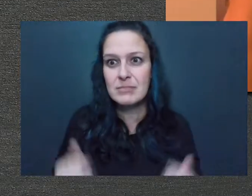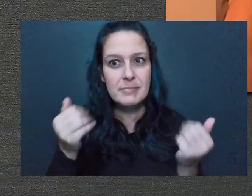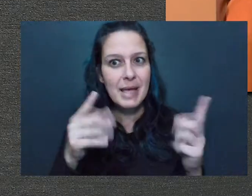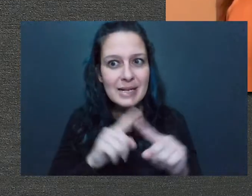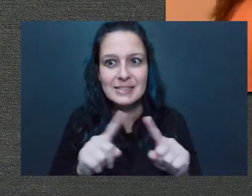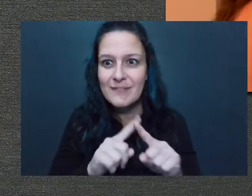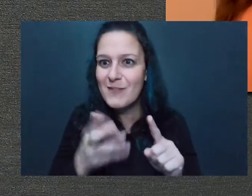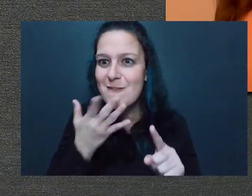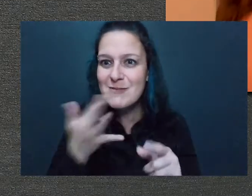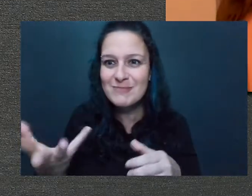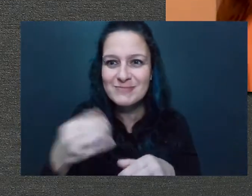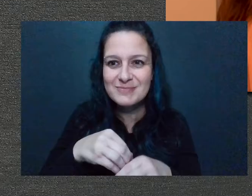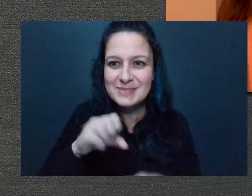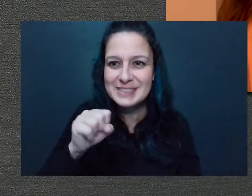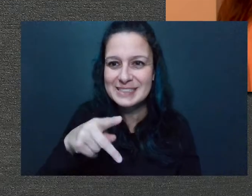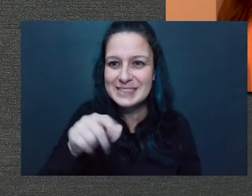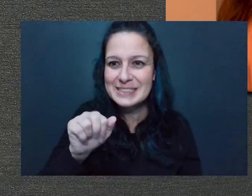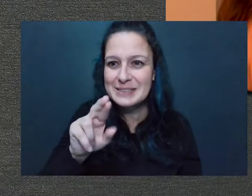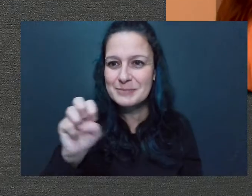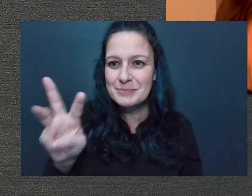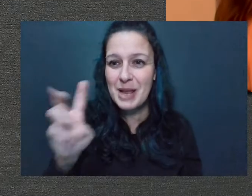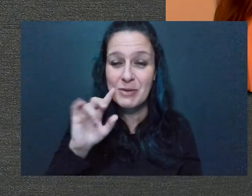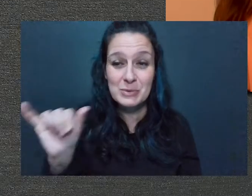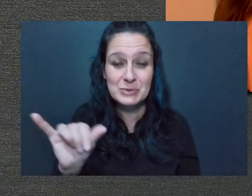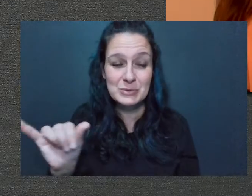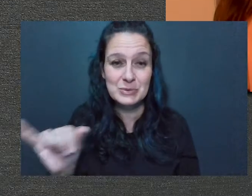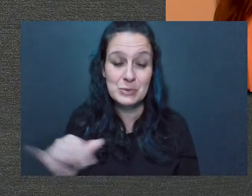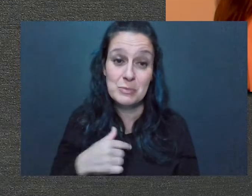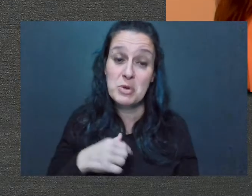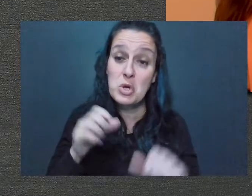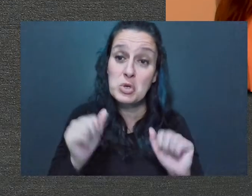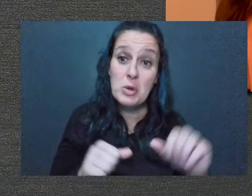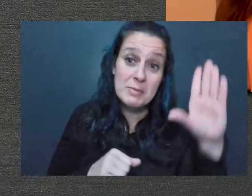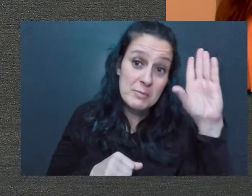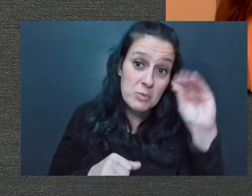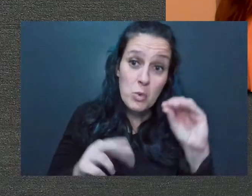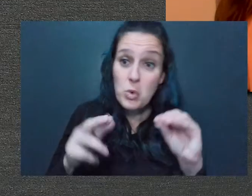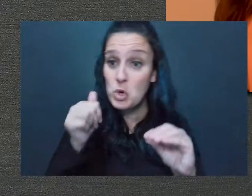There's a lot of colors in him, too. Him or her, it could be a girl bird.